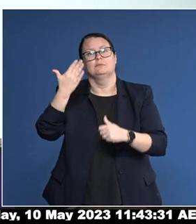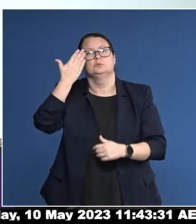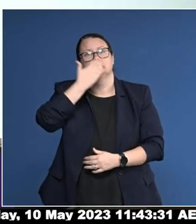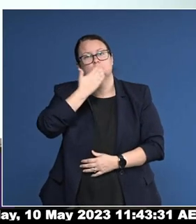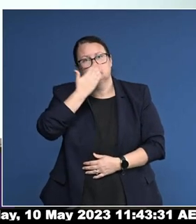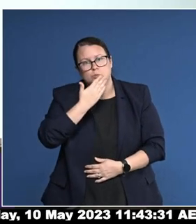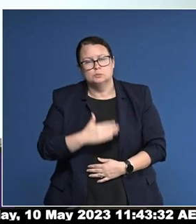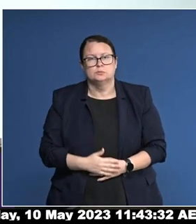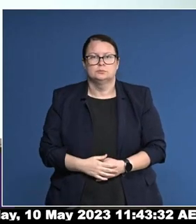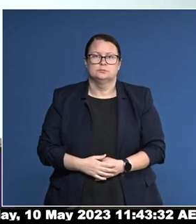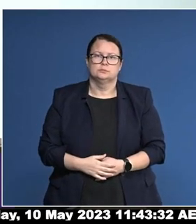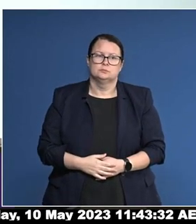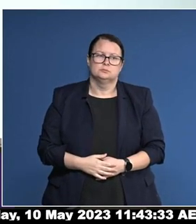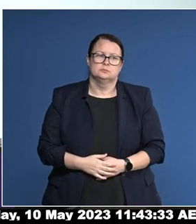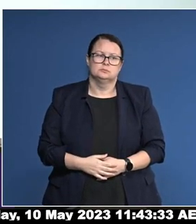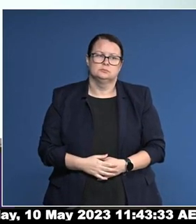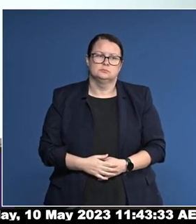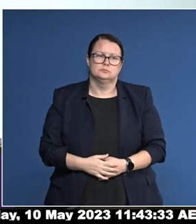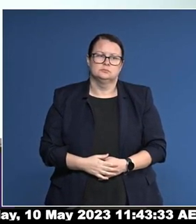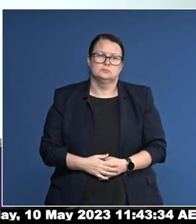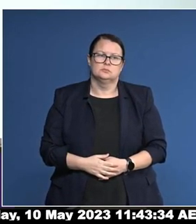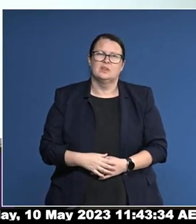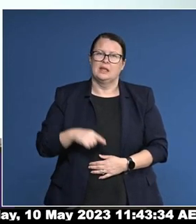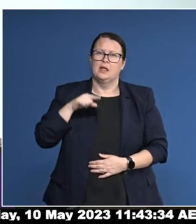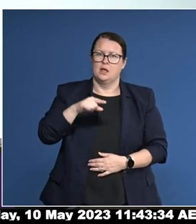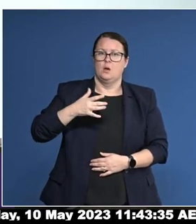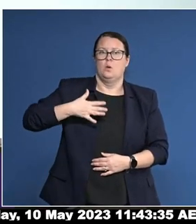'His aspirations were in supported employment or a volunteering role.'